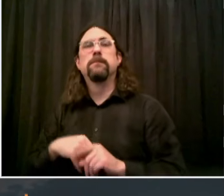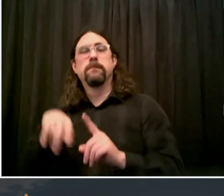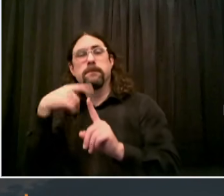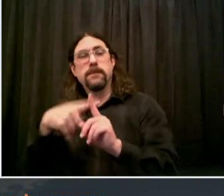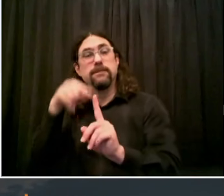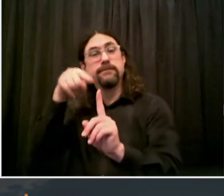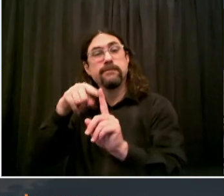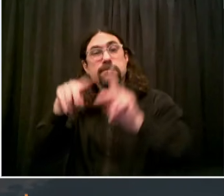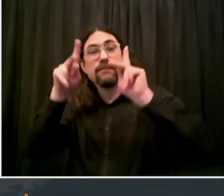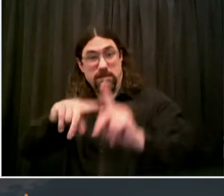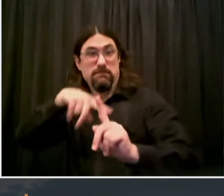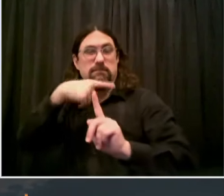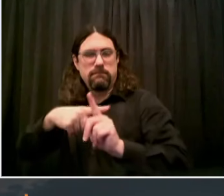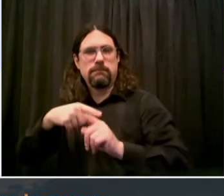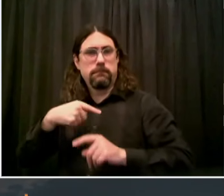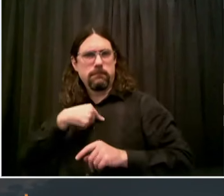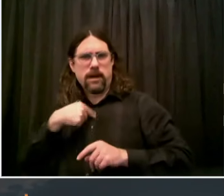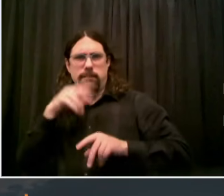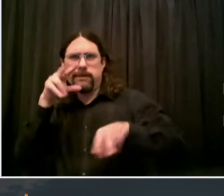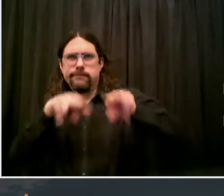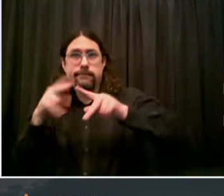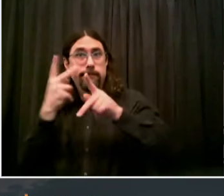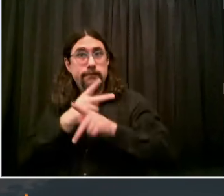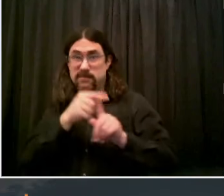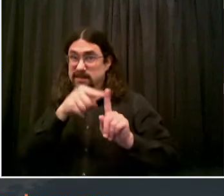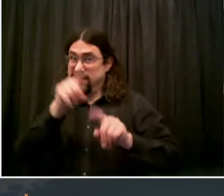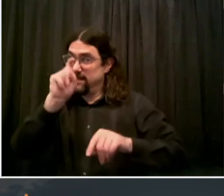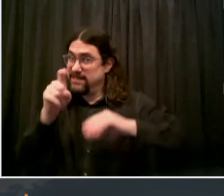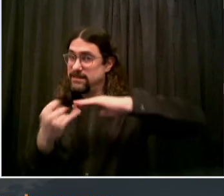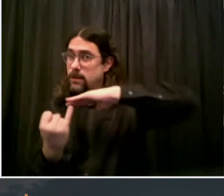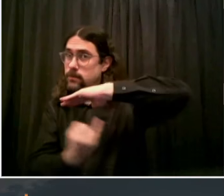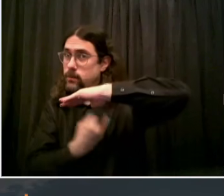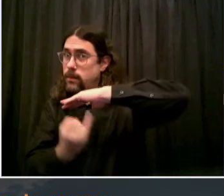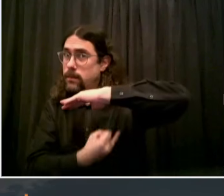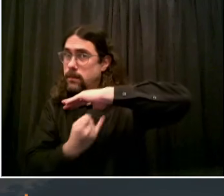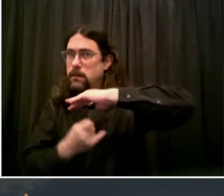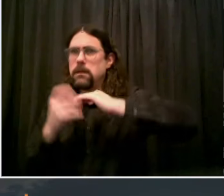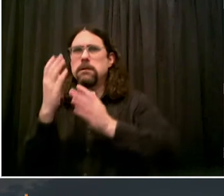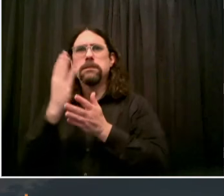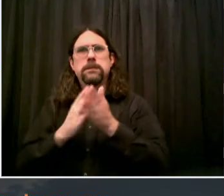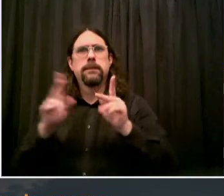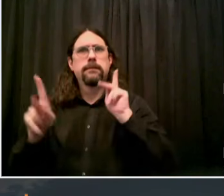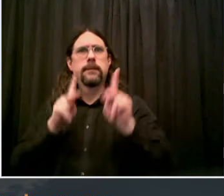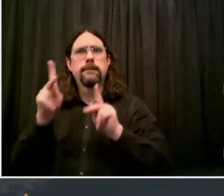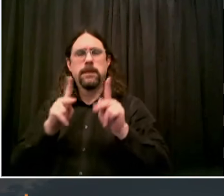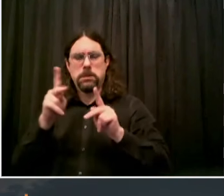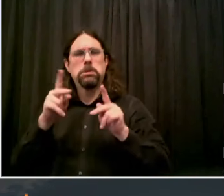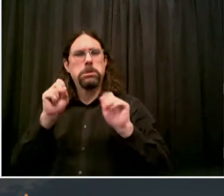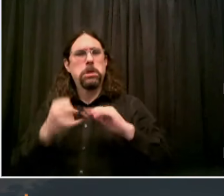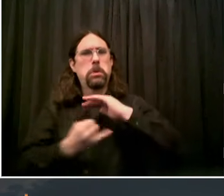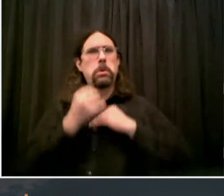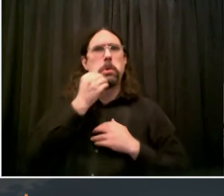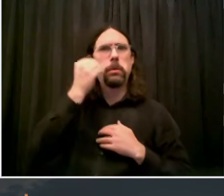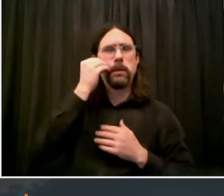PERFECT WORD. IT GETS THE POINT ACROSS, BUT WE'VE GOT TO THINK ABOUT HOW TO EXPLAIN THIS IN A MORE POSITIVE